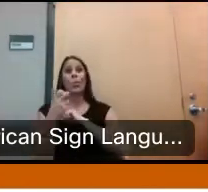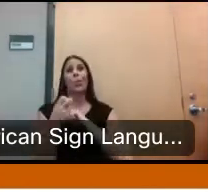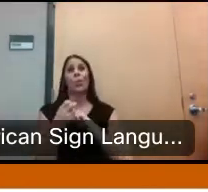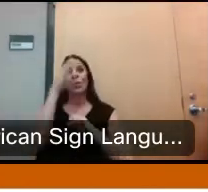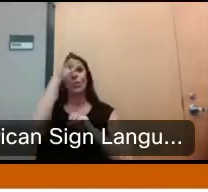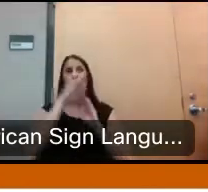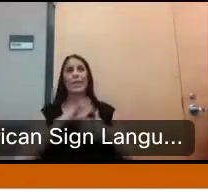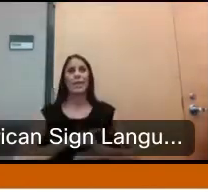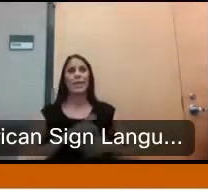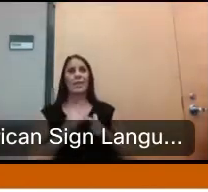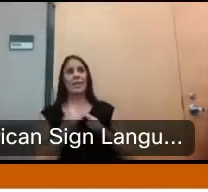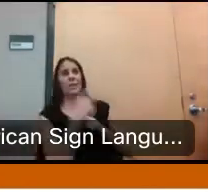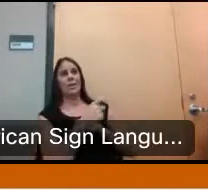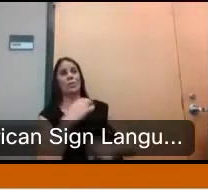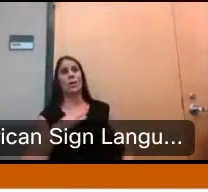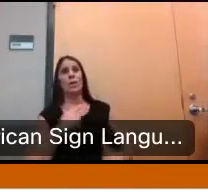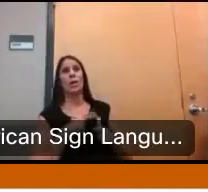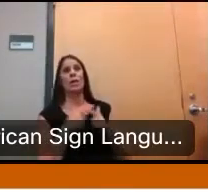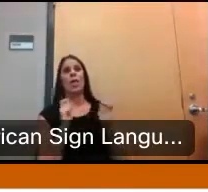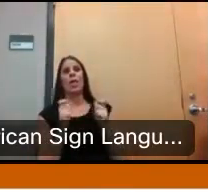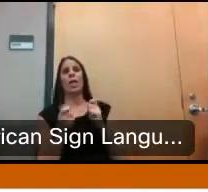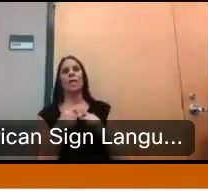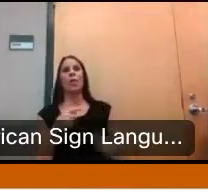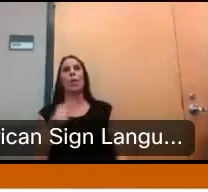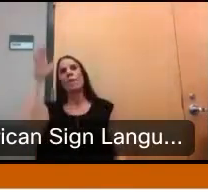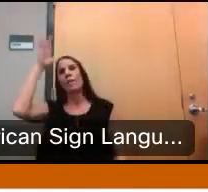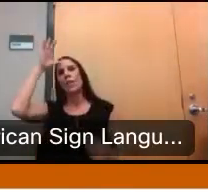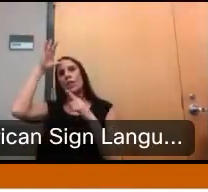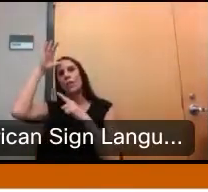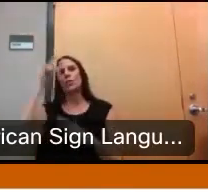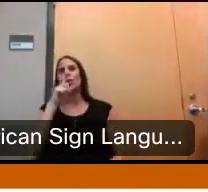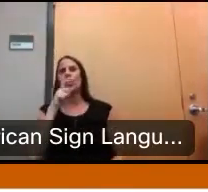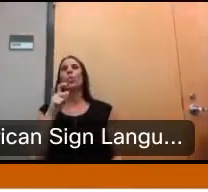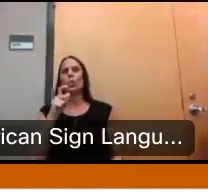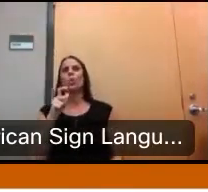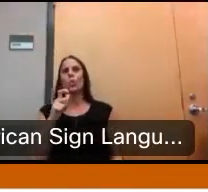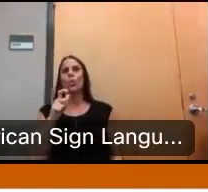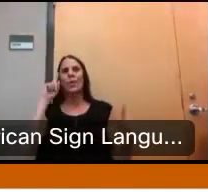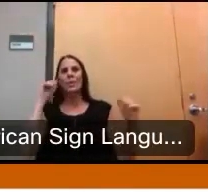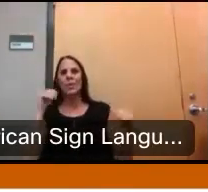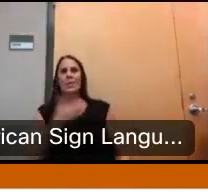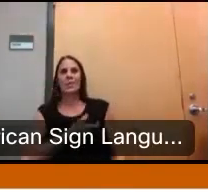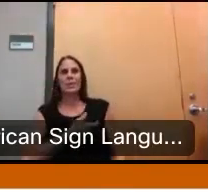expected fathers. There's no reason we can't do this. This was really a lot easier than developing our own thing from scratch. We like the idea. Like,